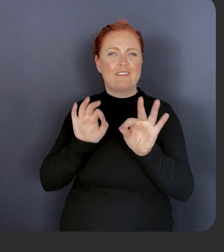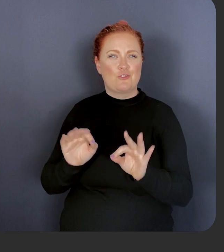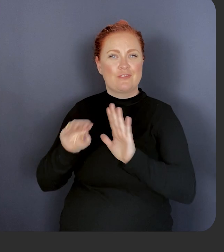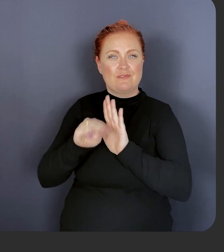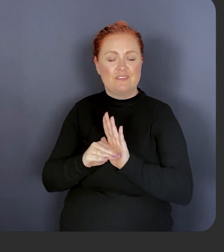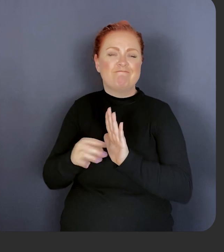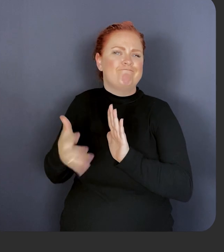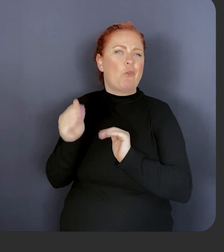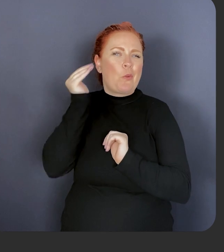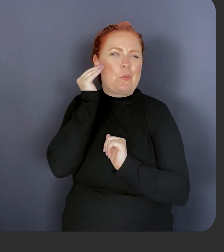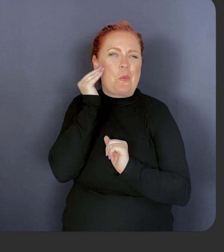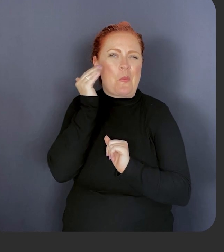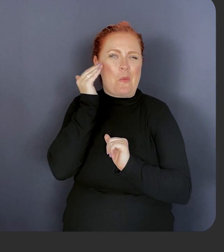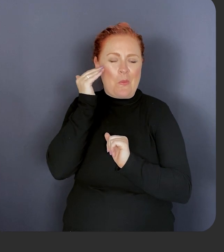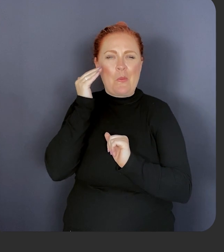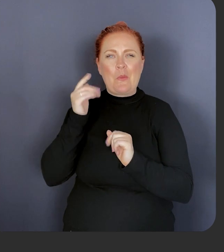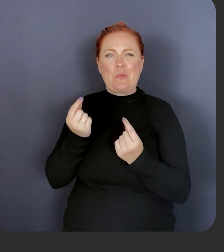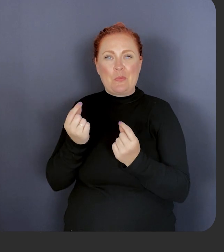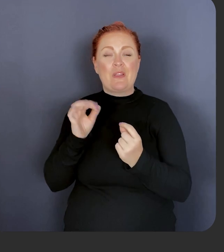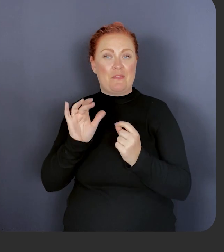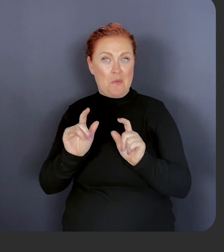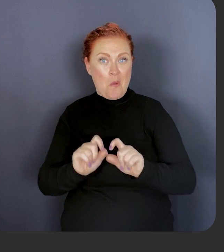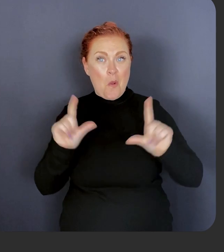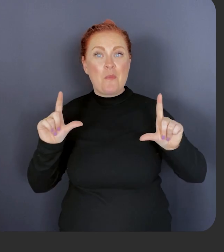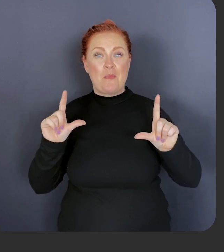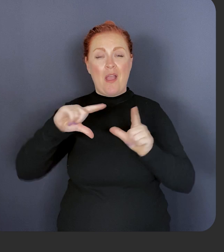which automatically knows when I open this mat dialog